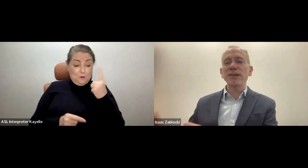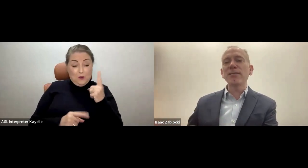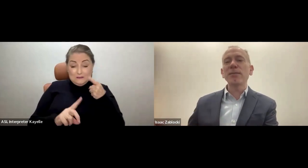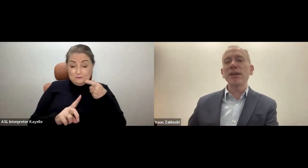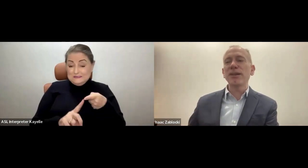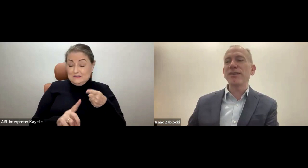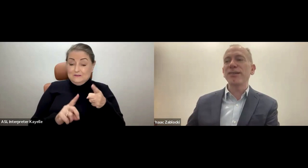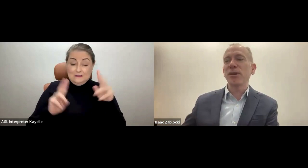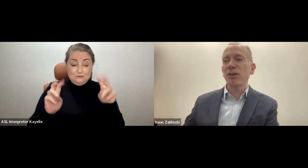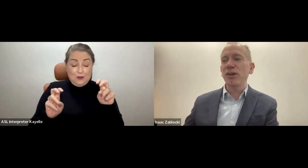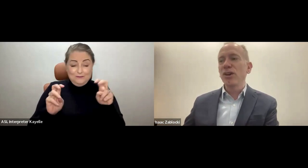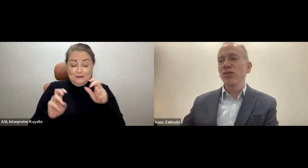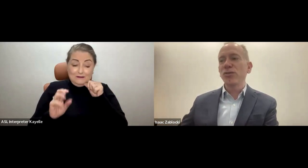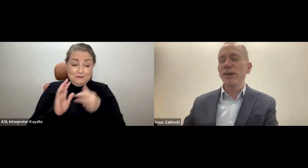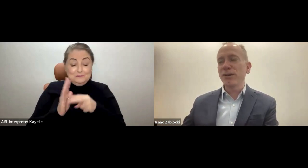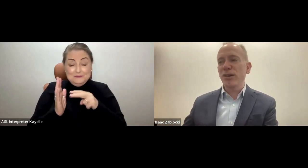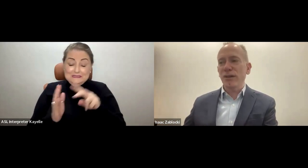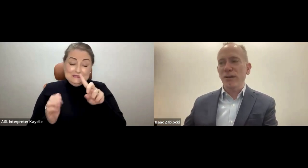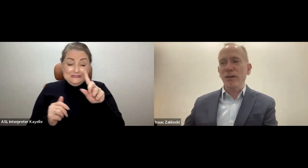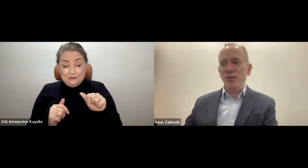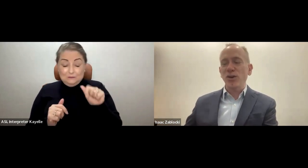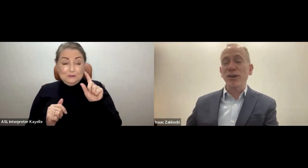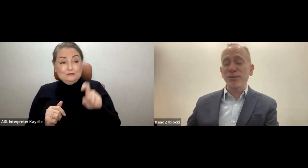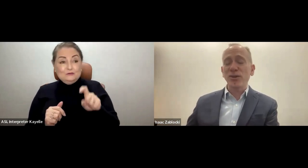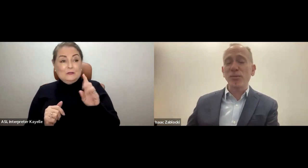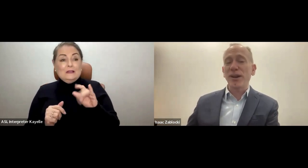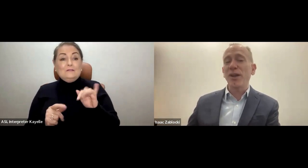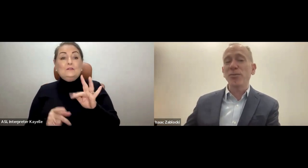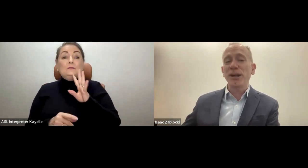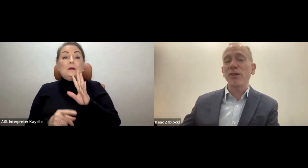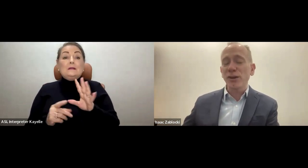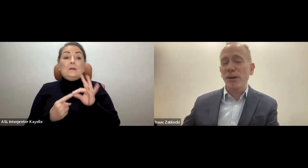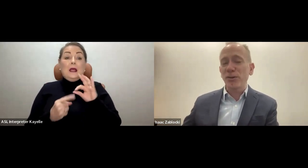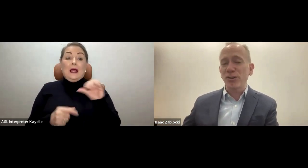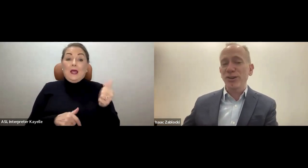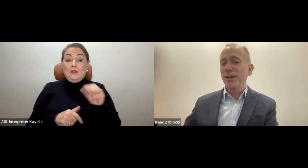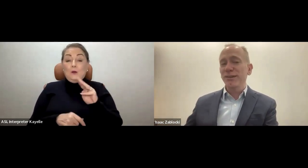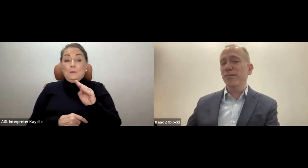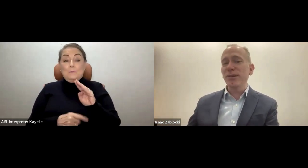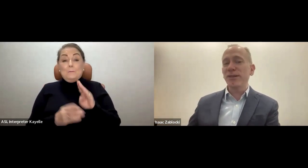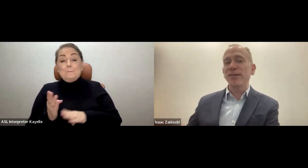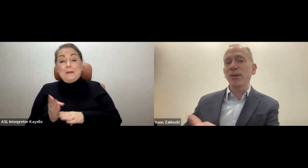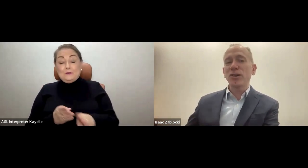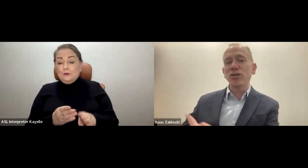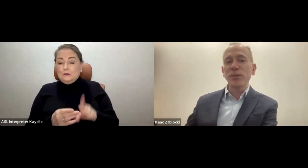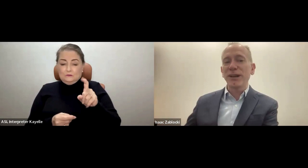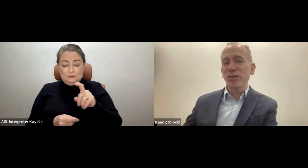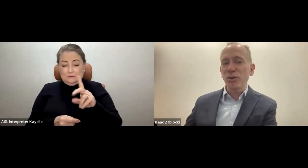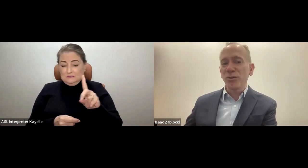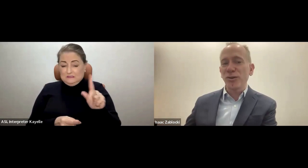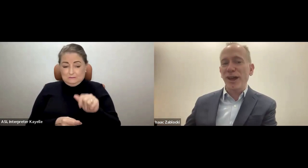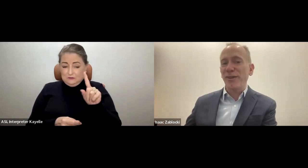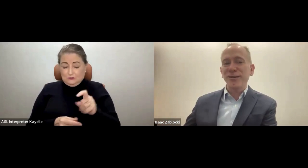doesn't mean that disability should be if you're talking especially about another minority population, doesn't mean that disability shouldn't be excluded for that. That's the